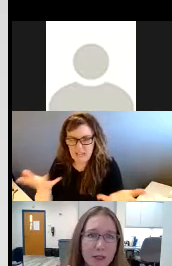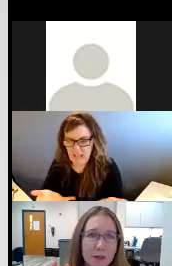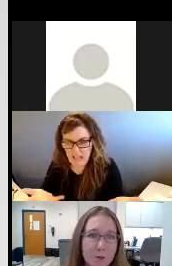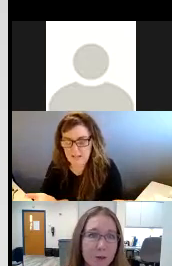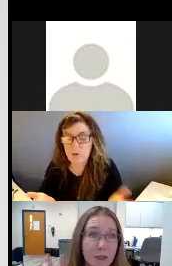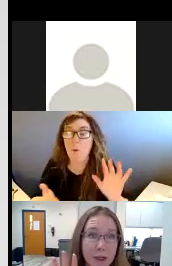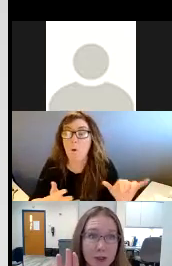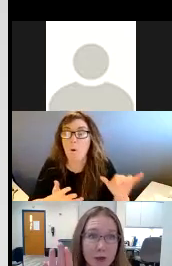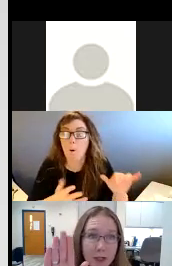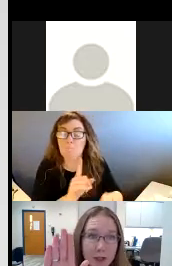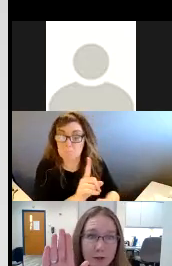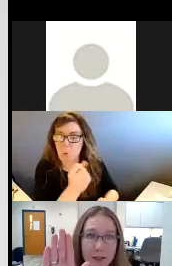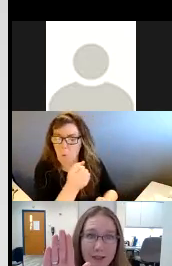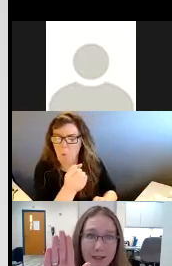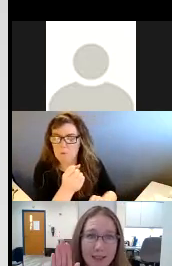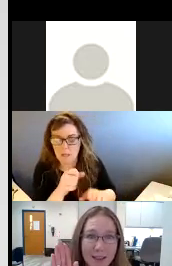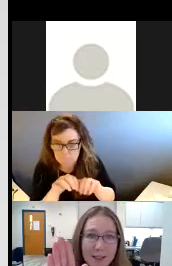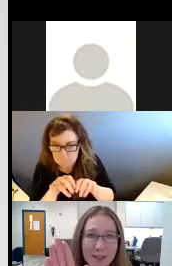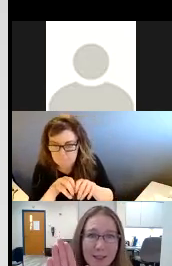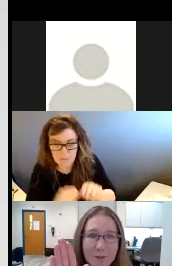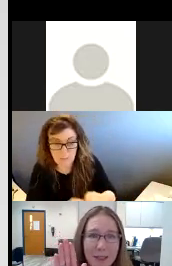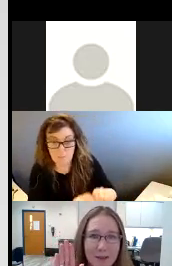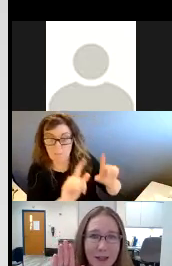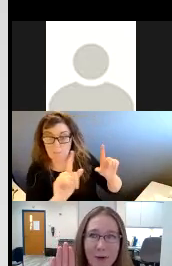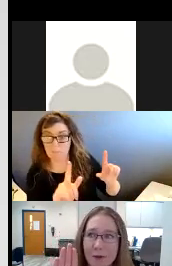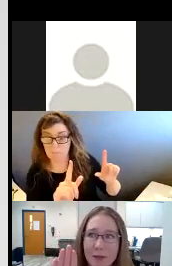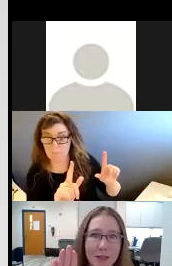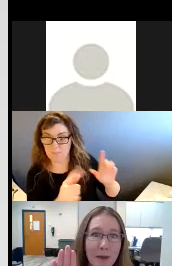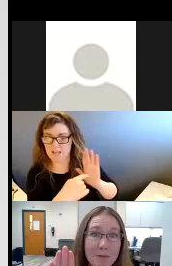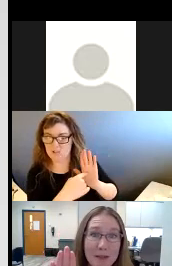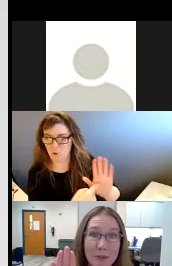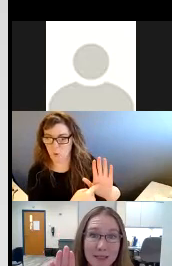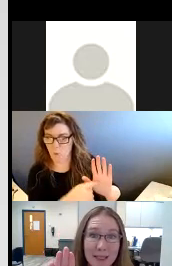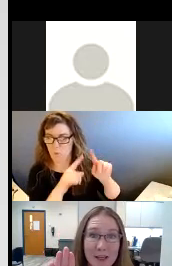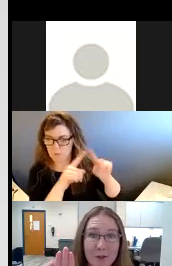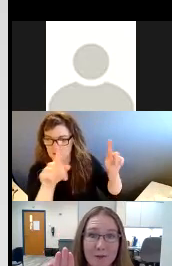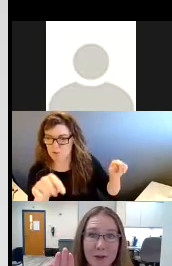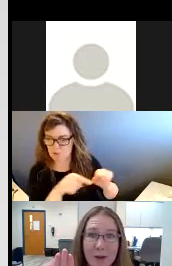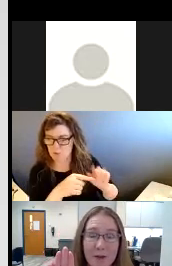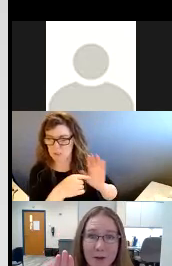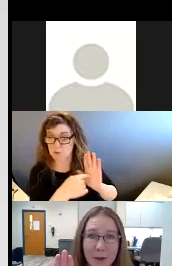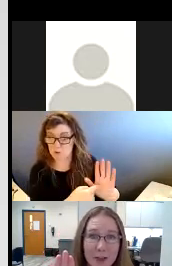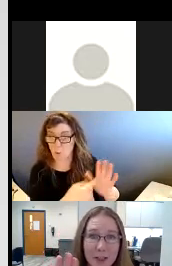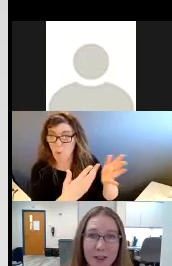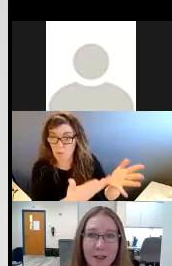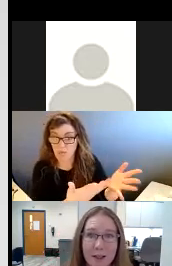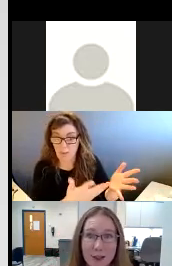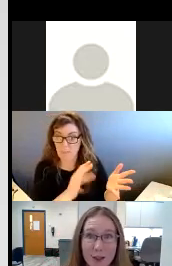WE CAN SCREEN SHARE AND SHOW A PICTURE. THIS IS SOMETHING WE ARE THINKING MIGHT BE THE BEST THING FOR THIS ENVIRONMENT AN THE PATIENT SO THEY CAN